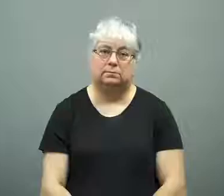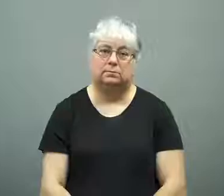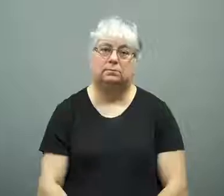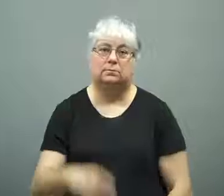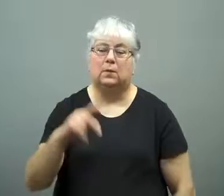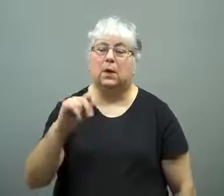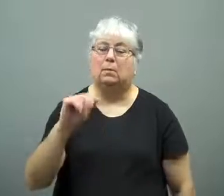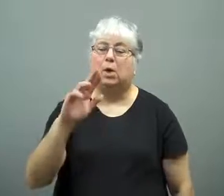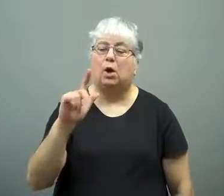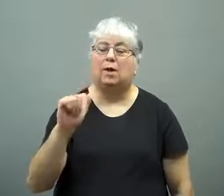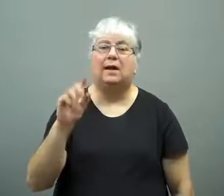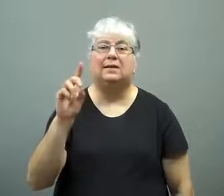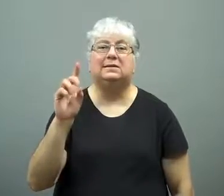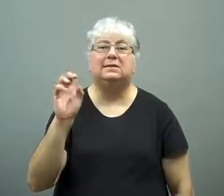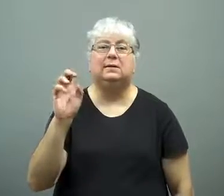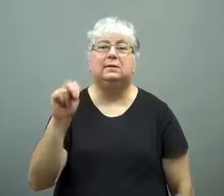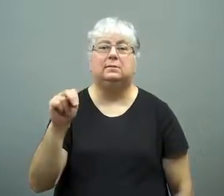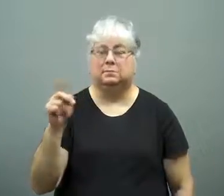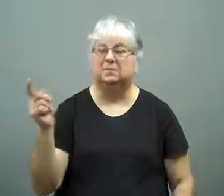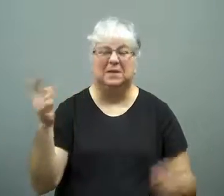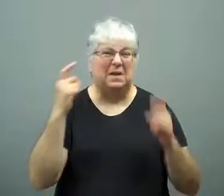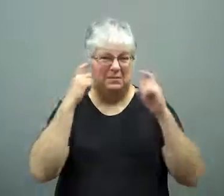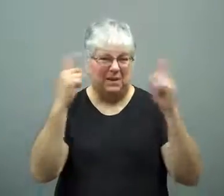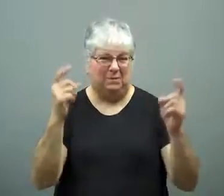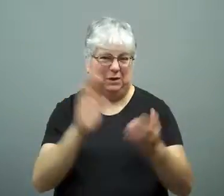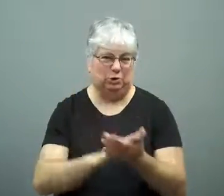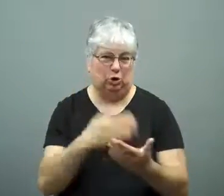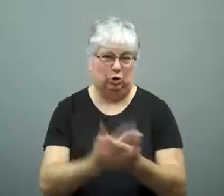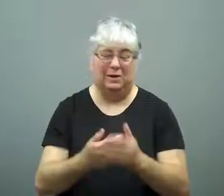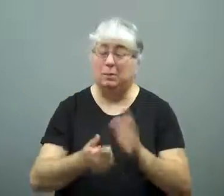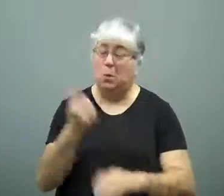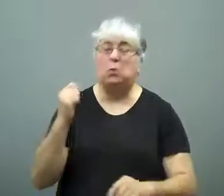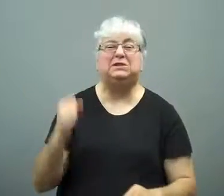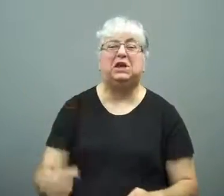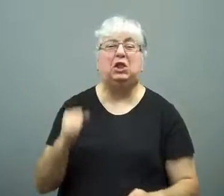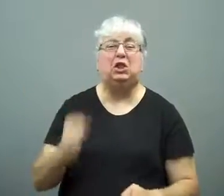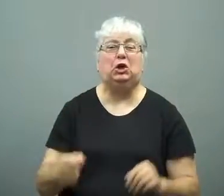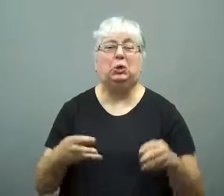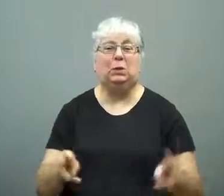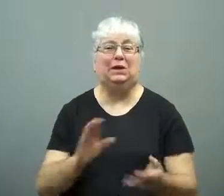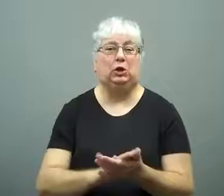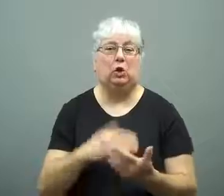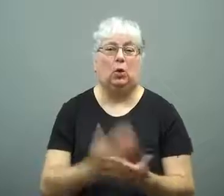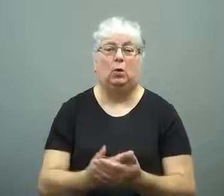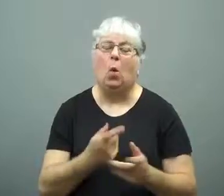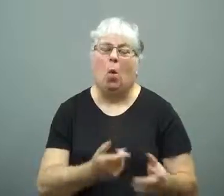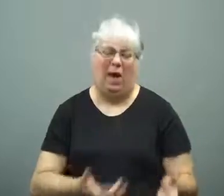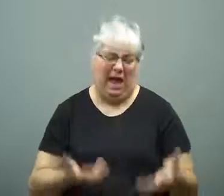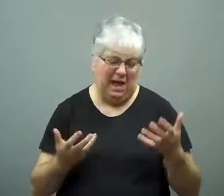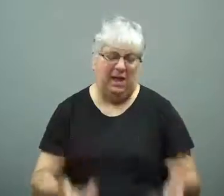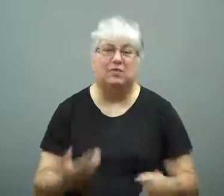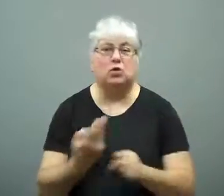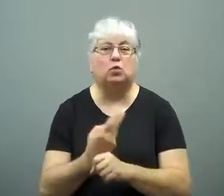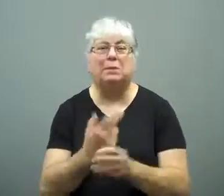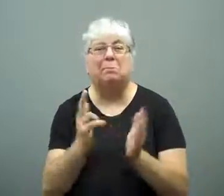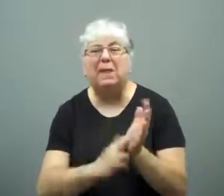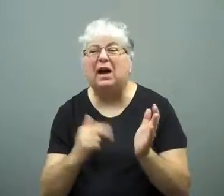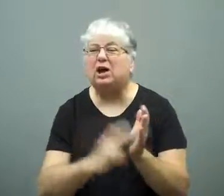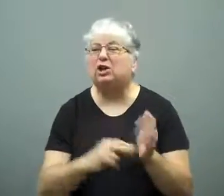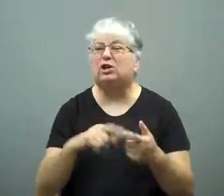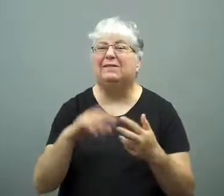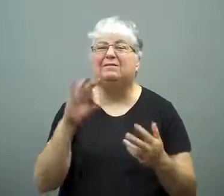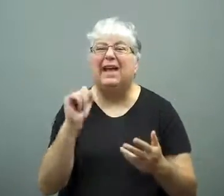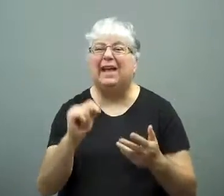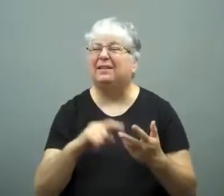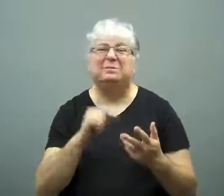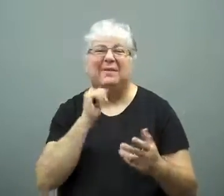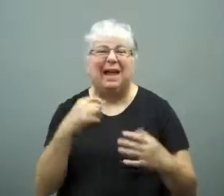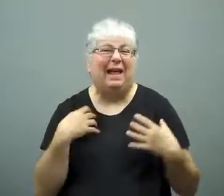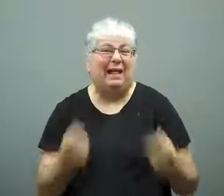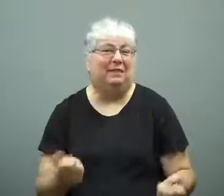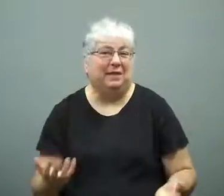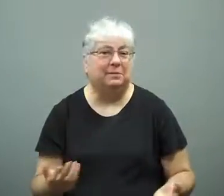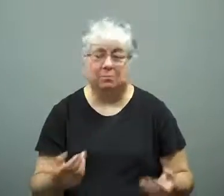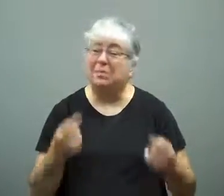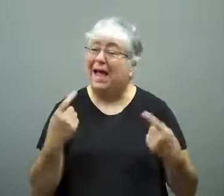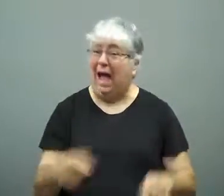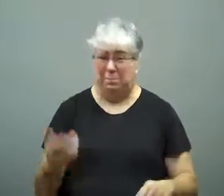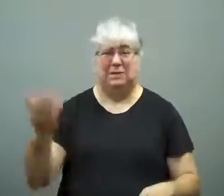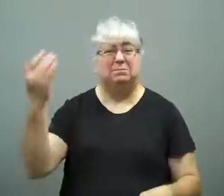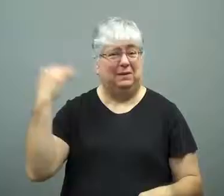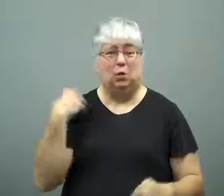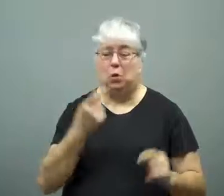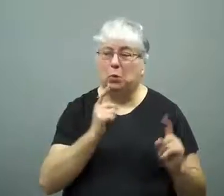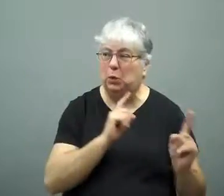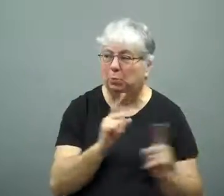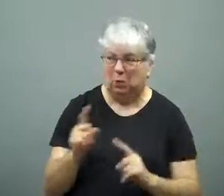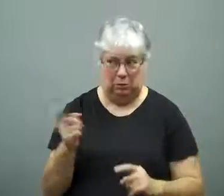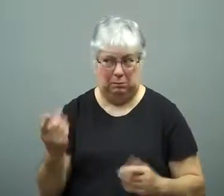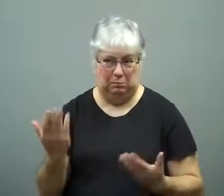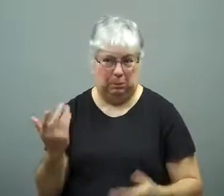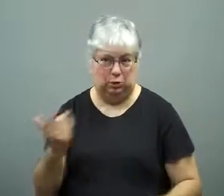Paula Deen is a famous Southern-style cook.